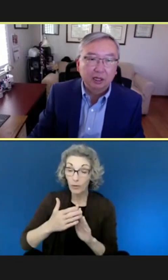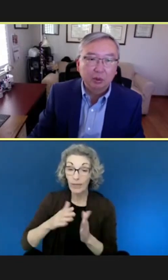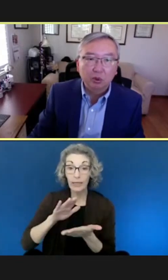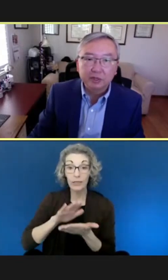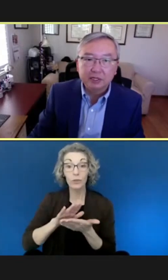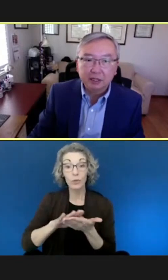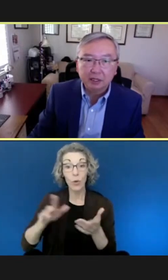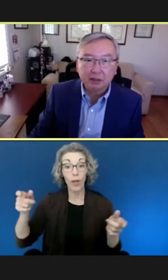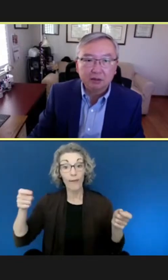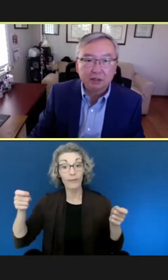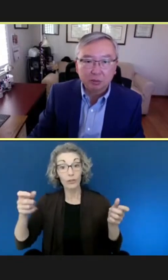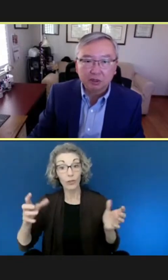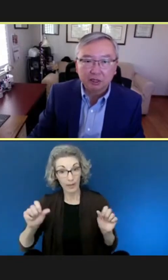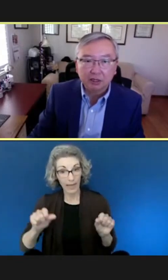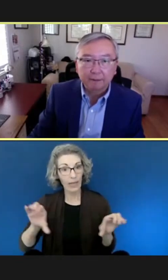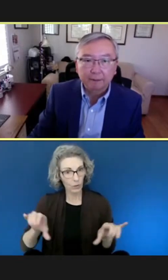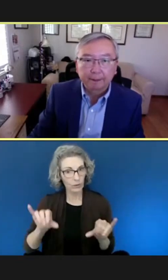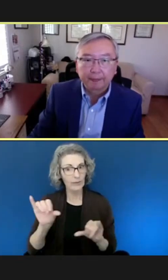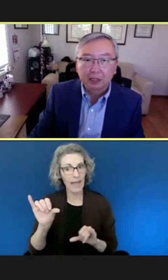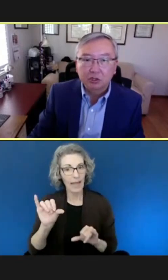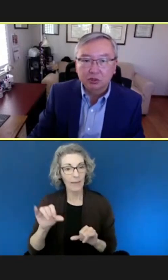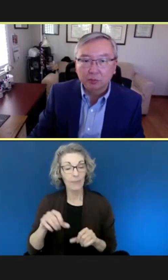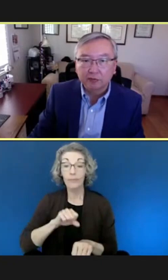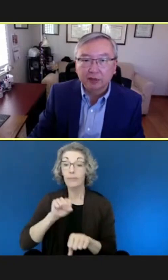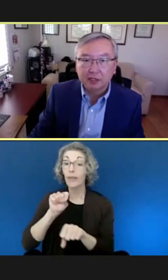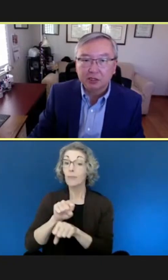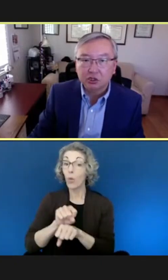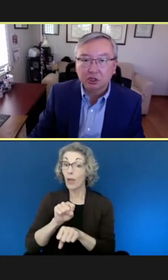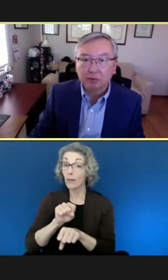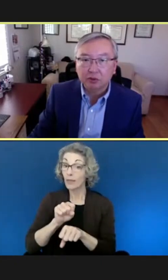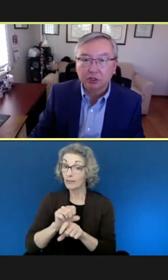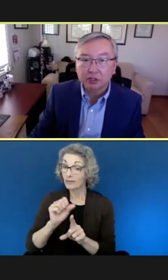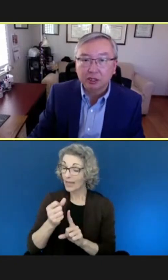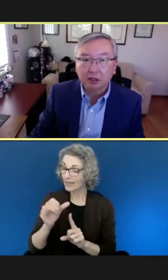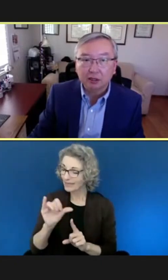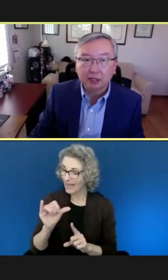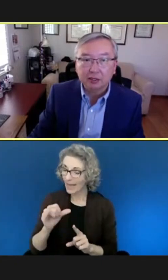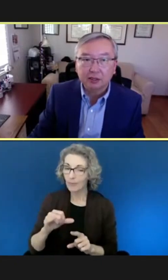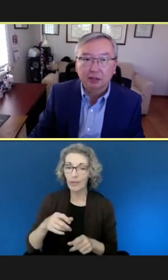Employment setting similarly, the supervisors, job coaches, colleagues,